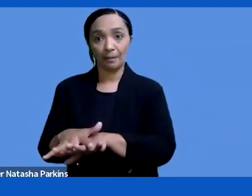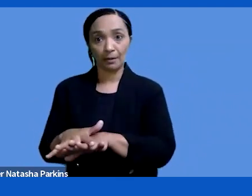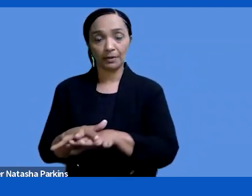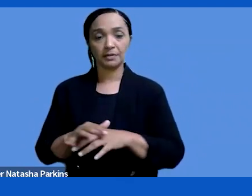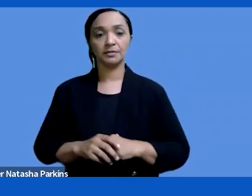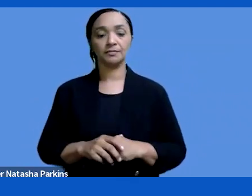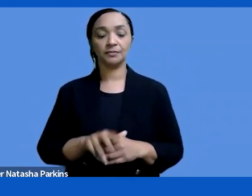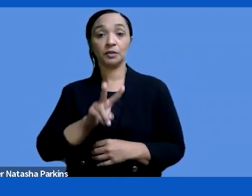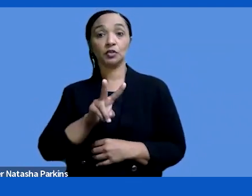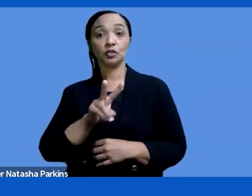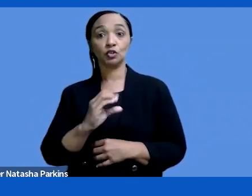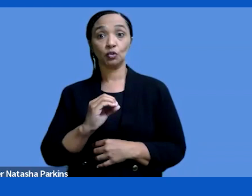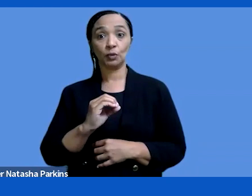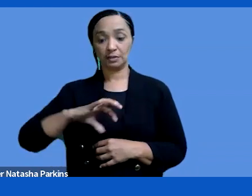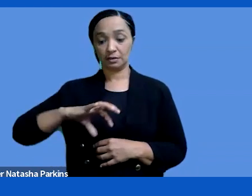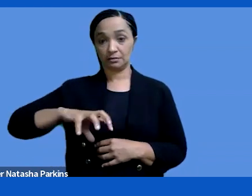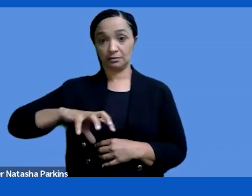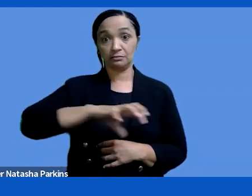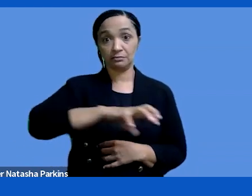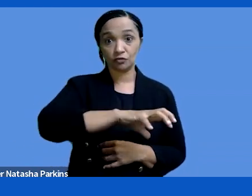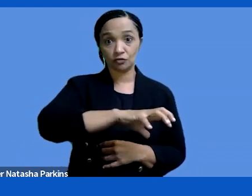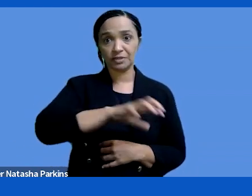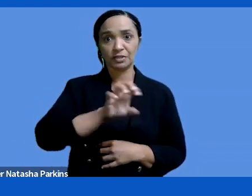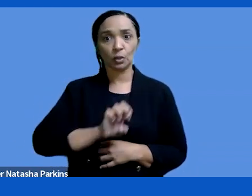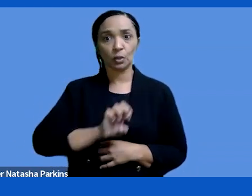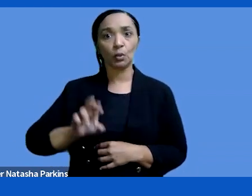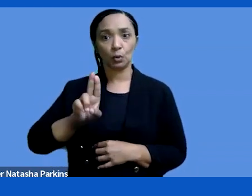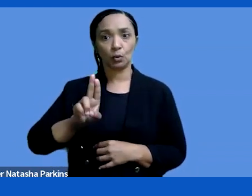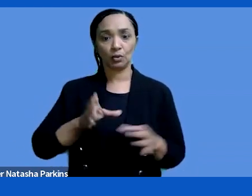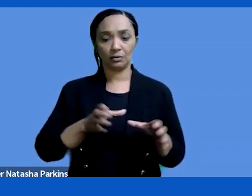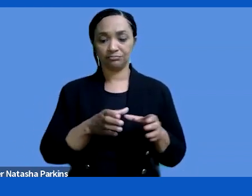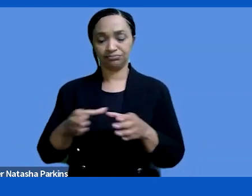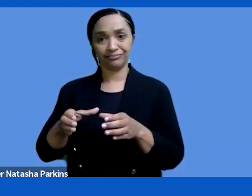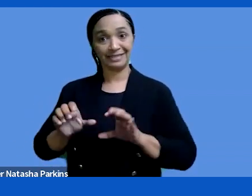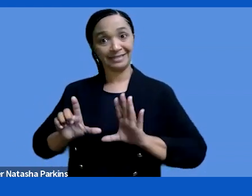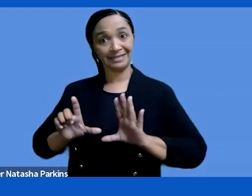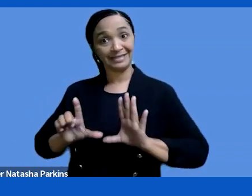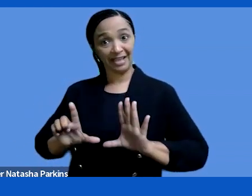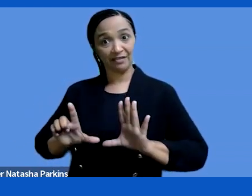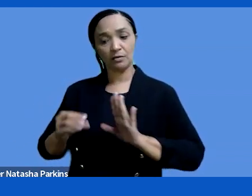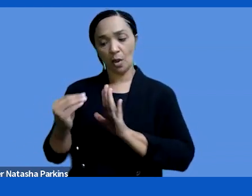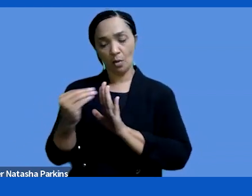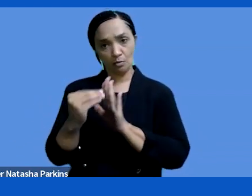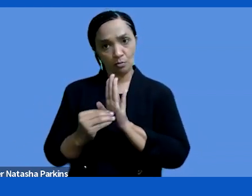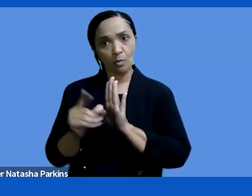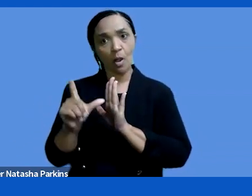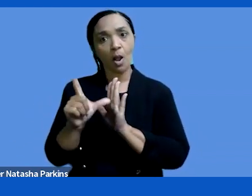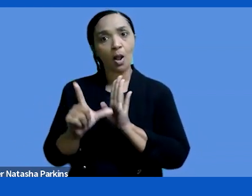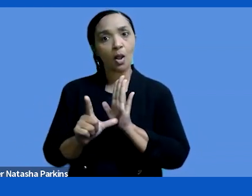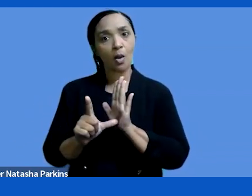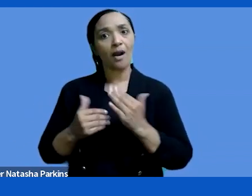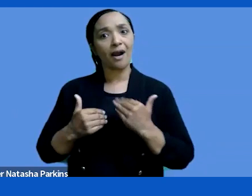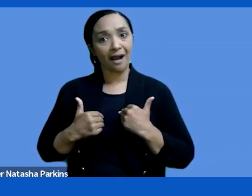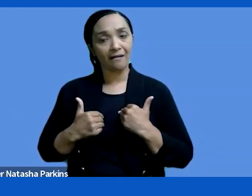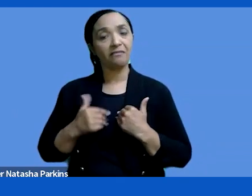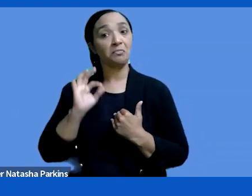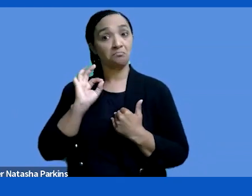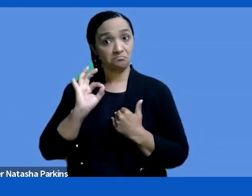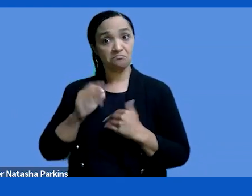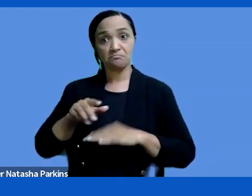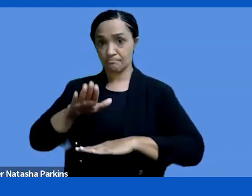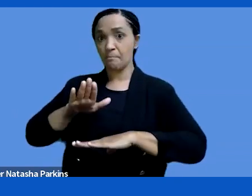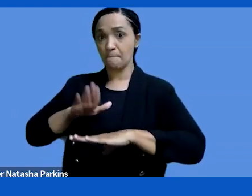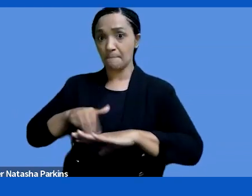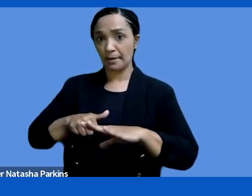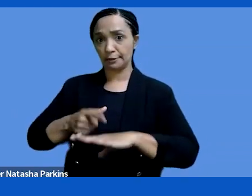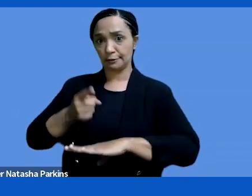the seven Member States have in the laws written the possibility of penalties. But we haven't seen